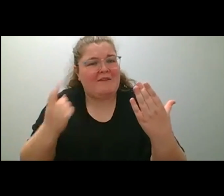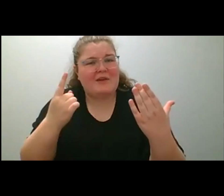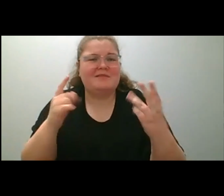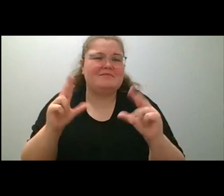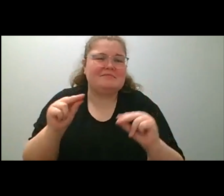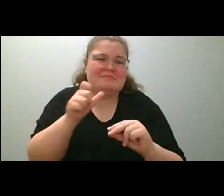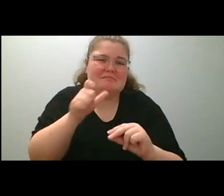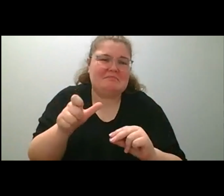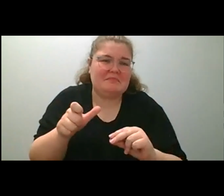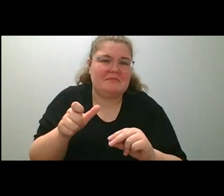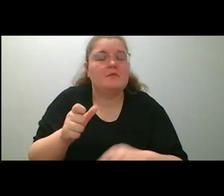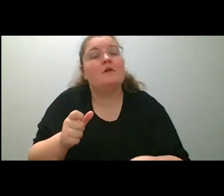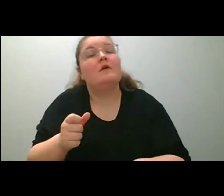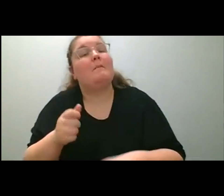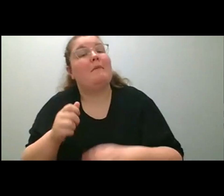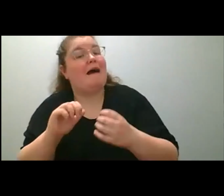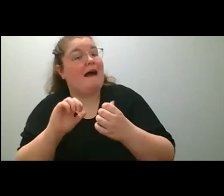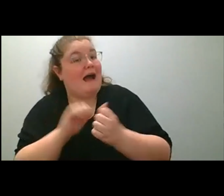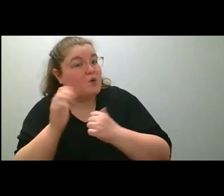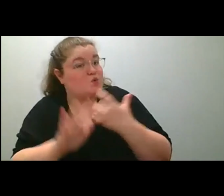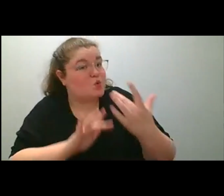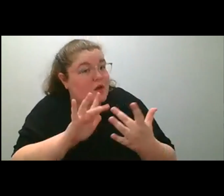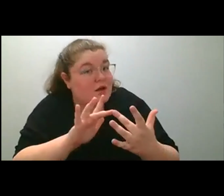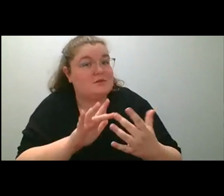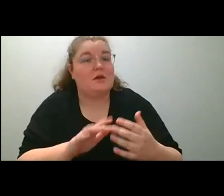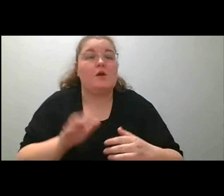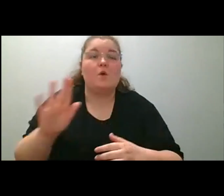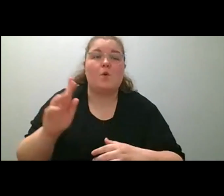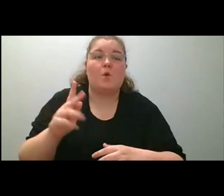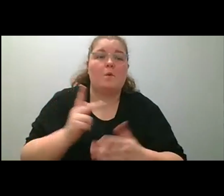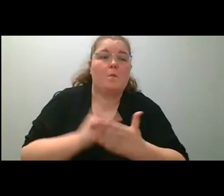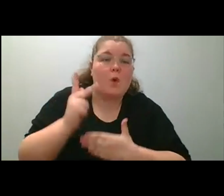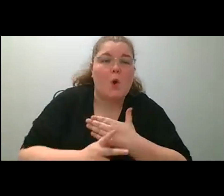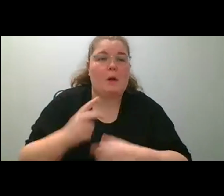But understanding how your programs or services work is critical.